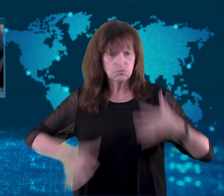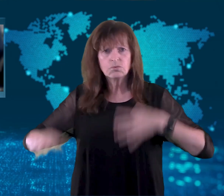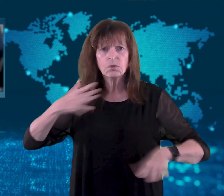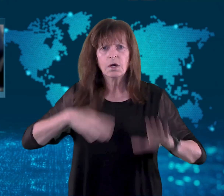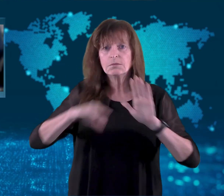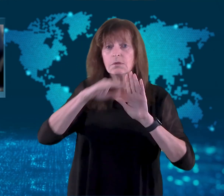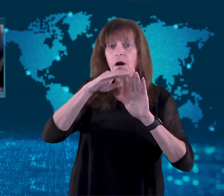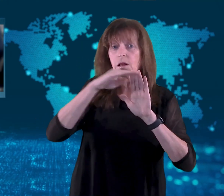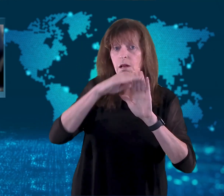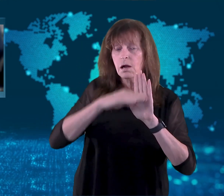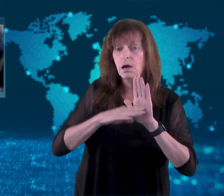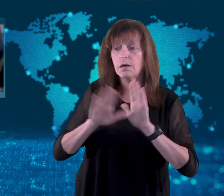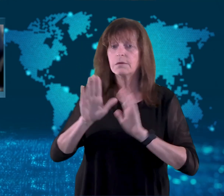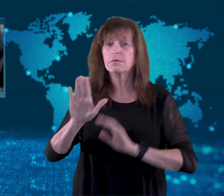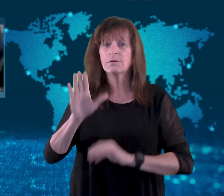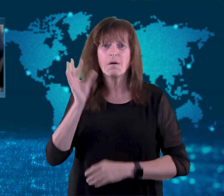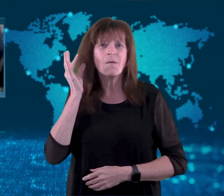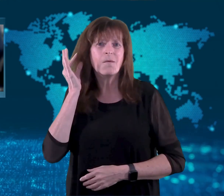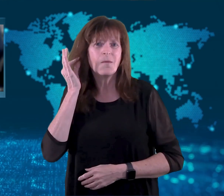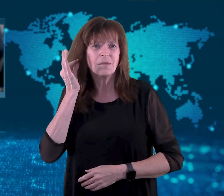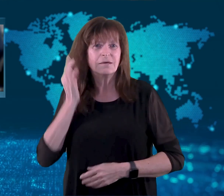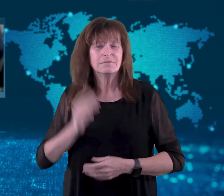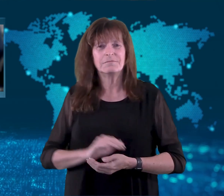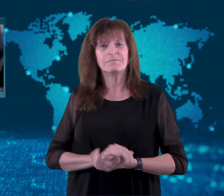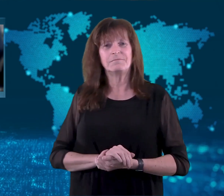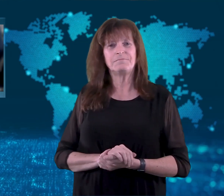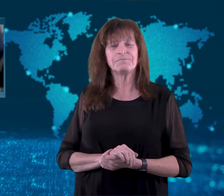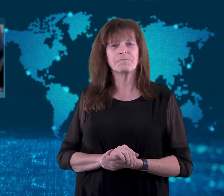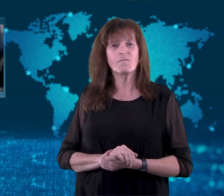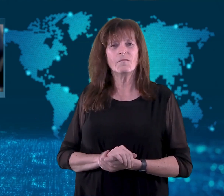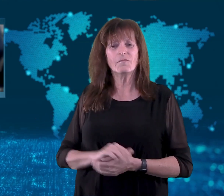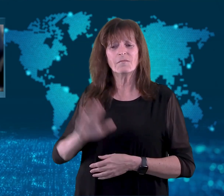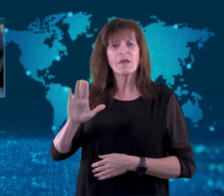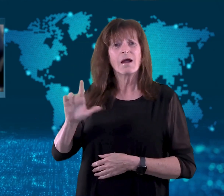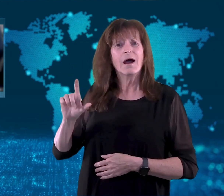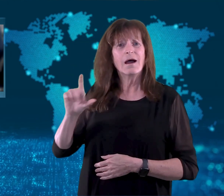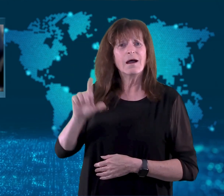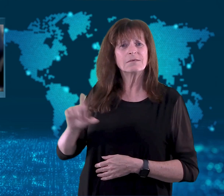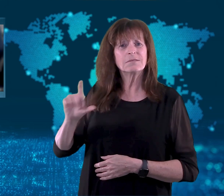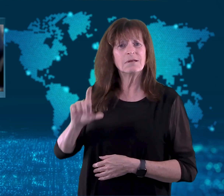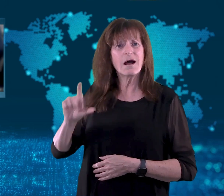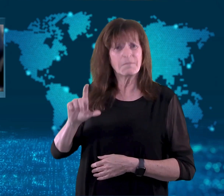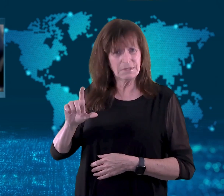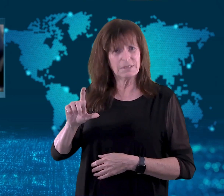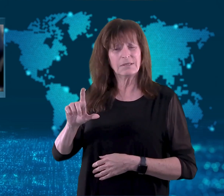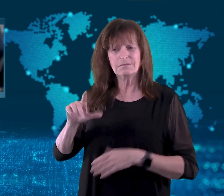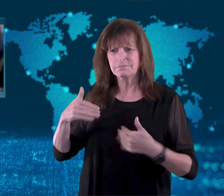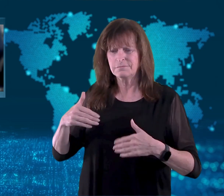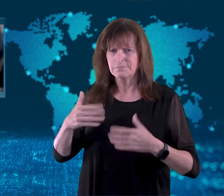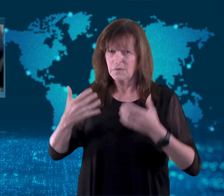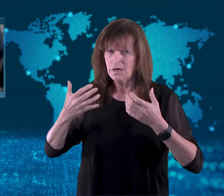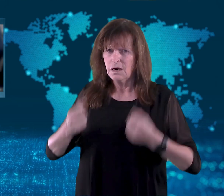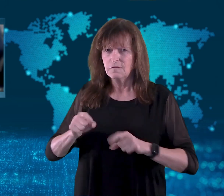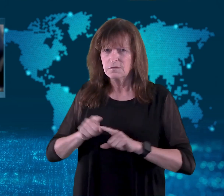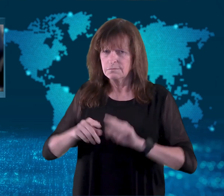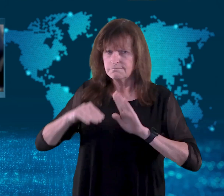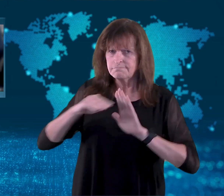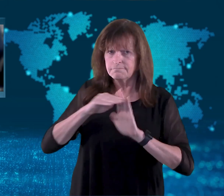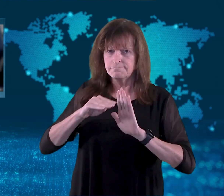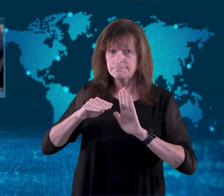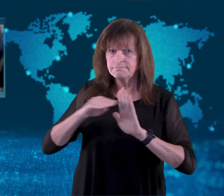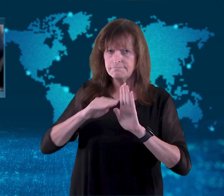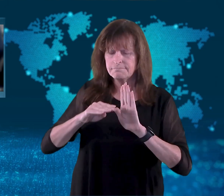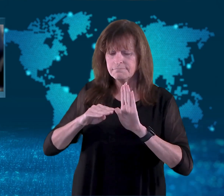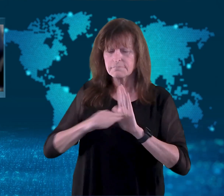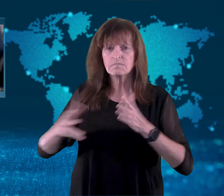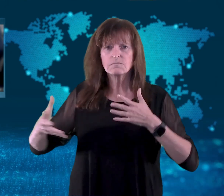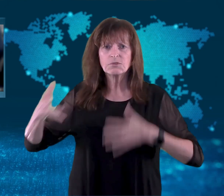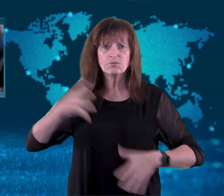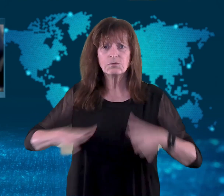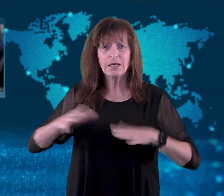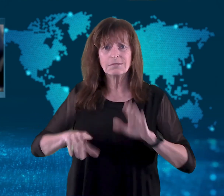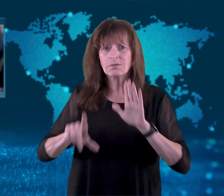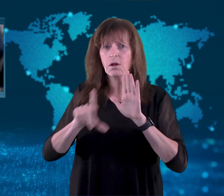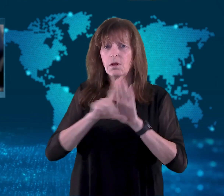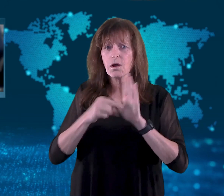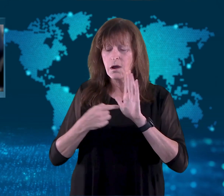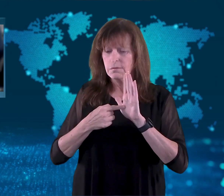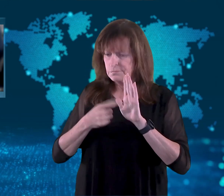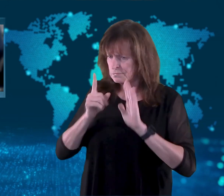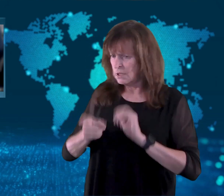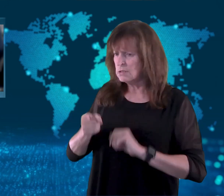The Islamic republic's strict dress code requires women to wear a compulsory headscarf